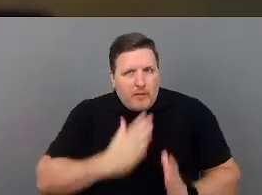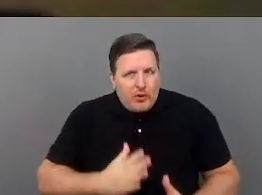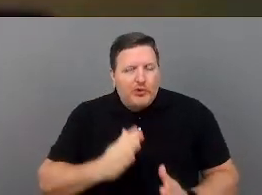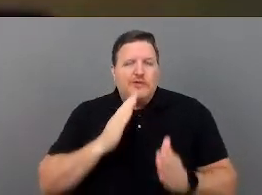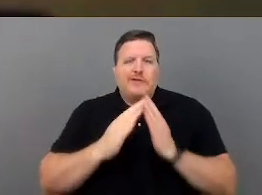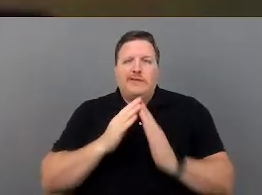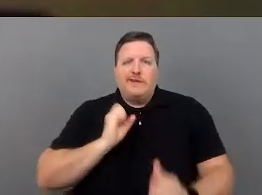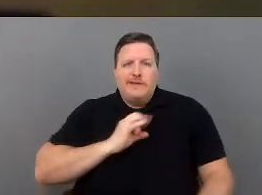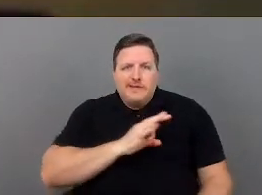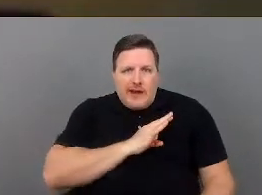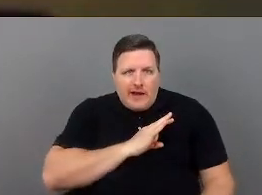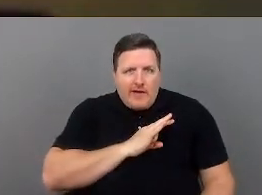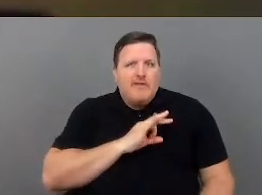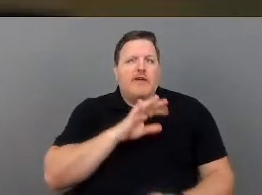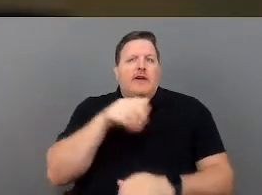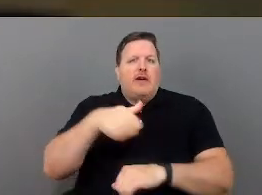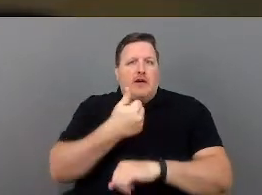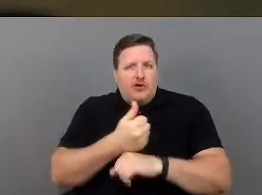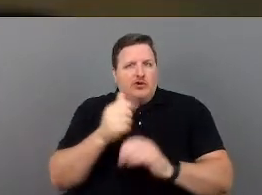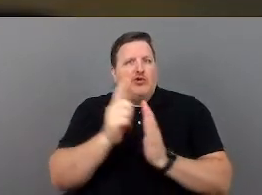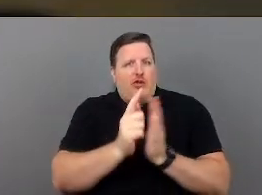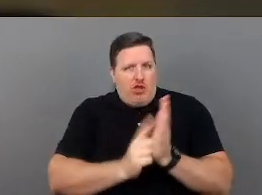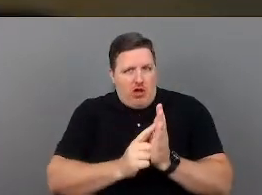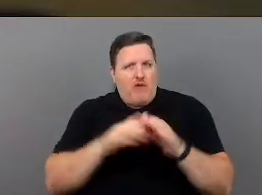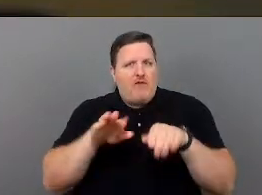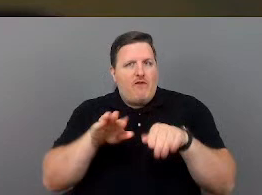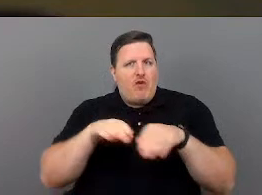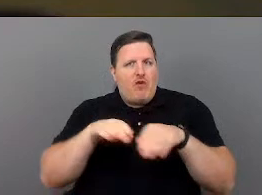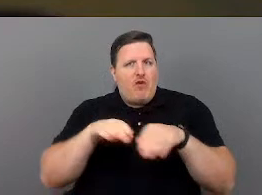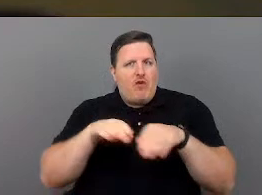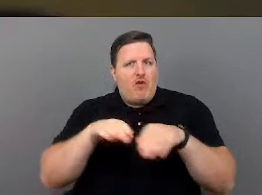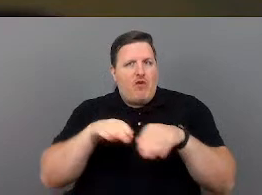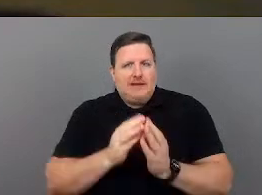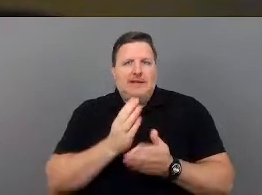STAFF, AS AUTHORIZED UNDER THE PROVISIONS OF THE OPEN MEETING LAW, SECTION 13D.